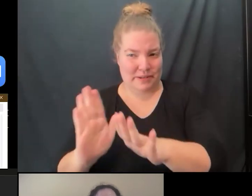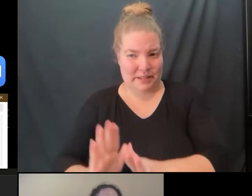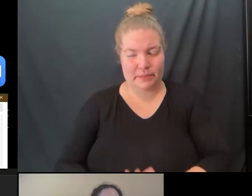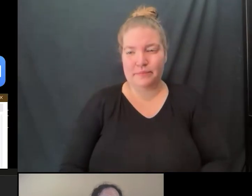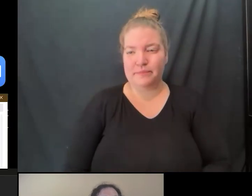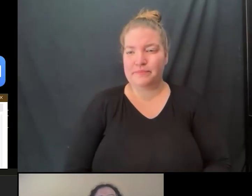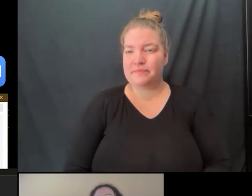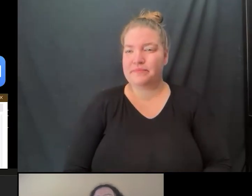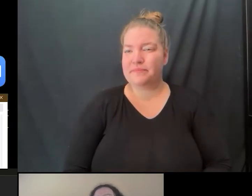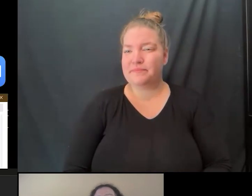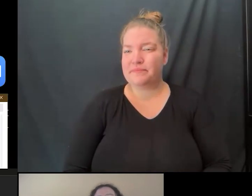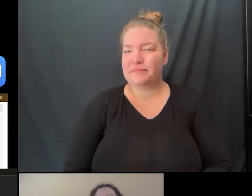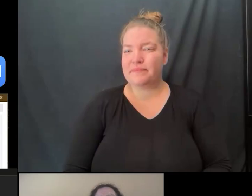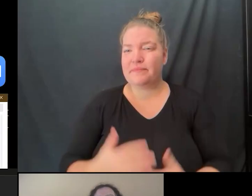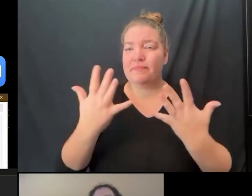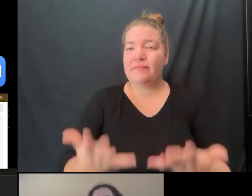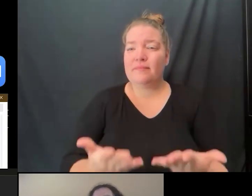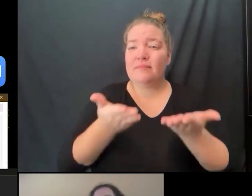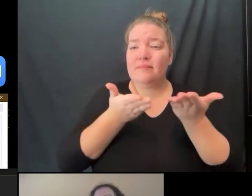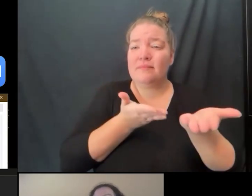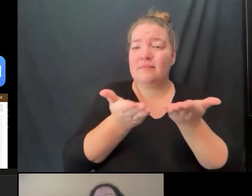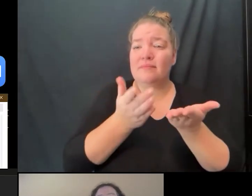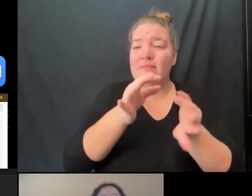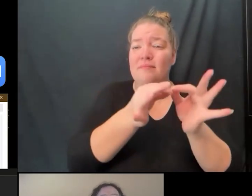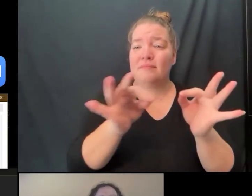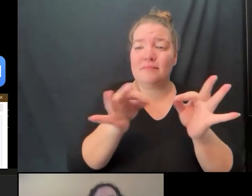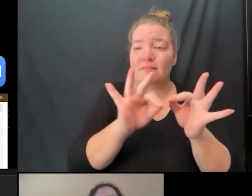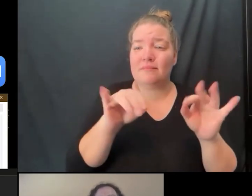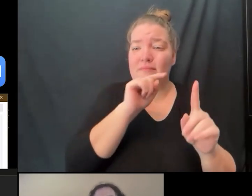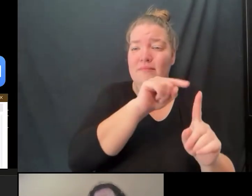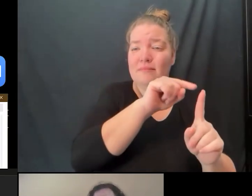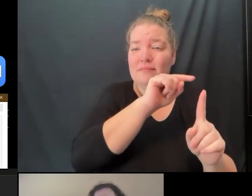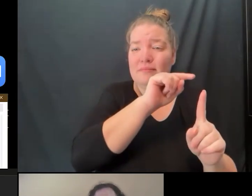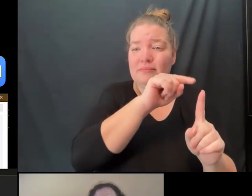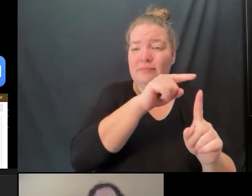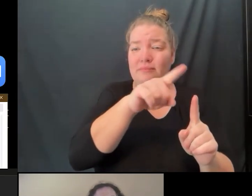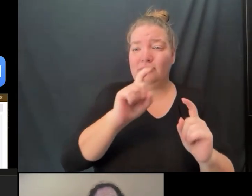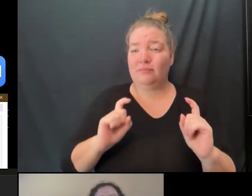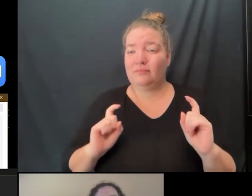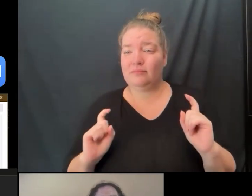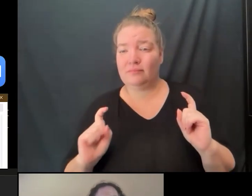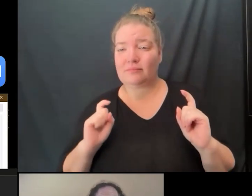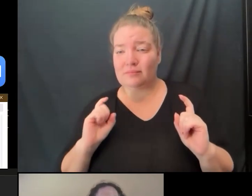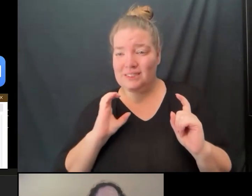you need to select the Show Captions choice in the control bar.